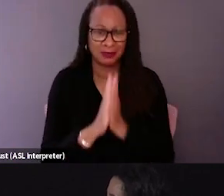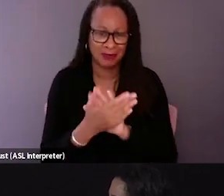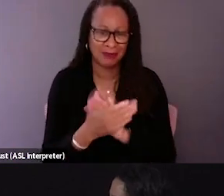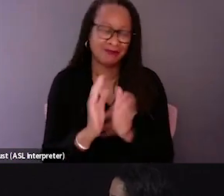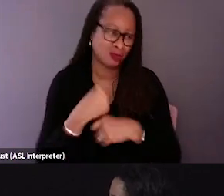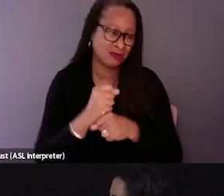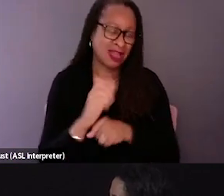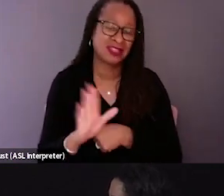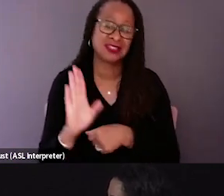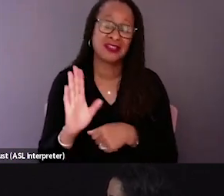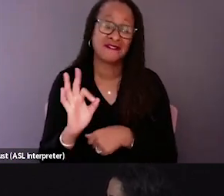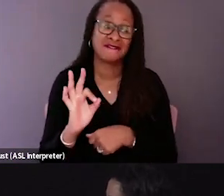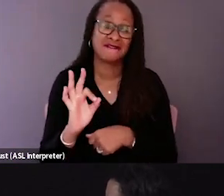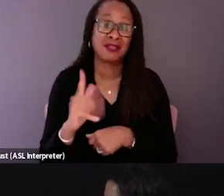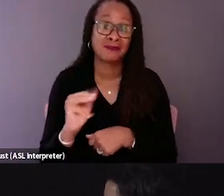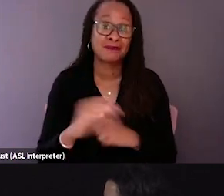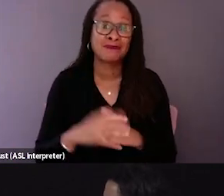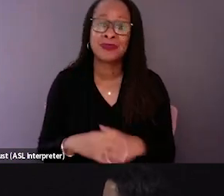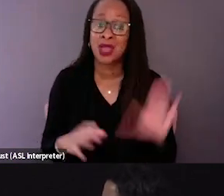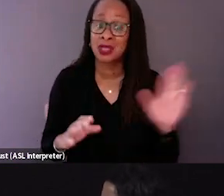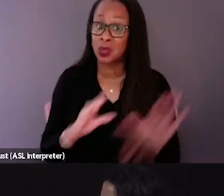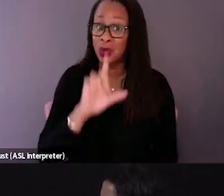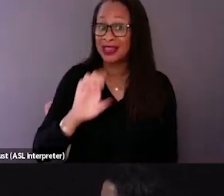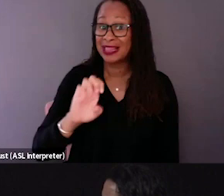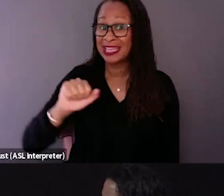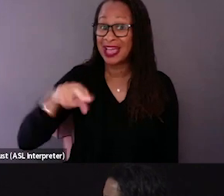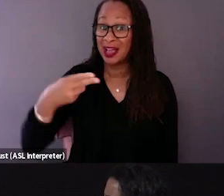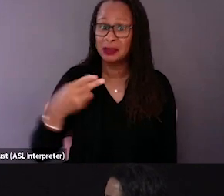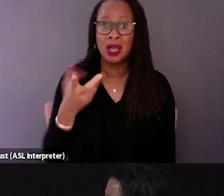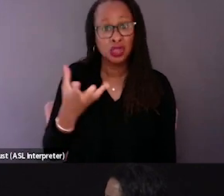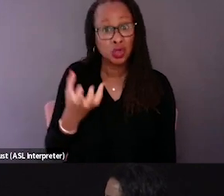So, Leah, did you come to Judy Blume later in life or did you read any of her books when you were younger?